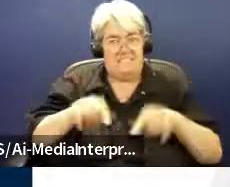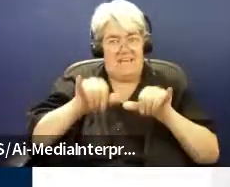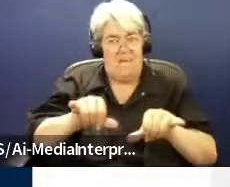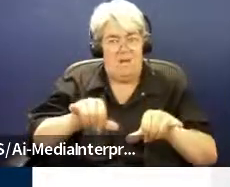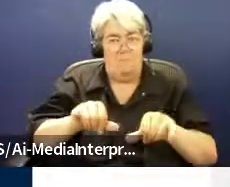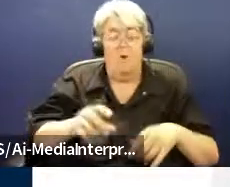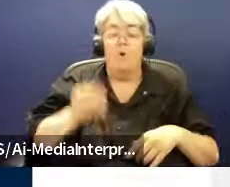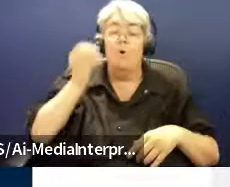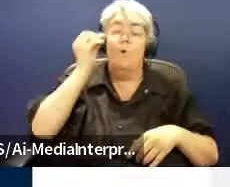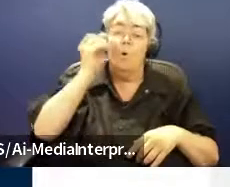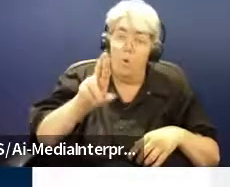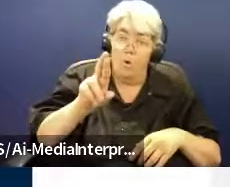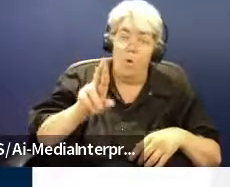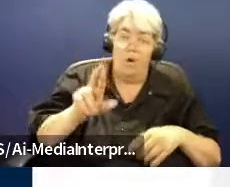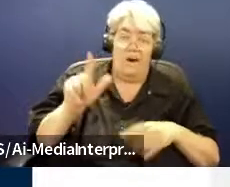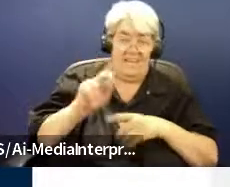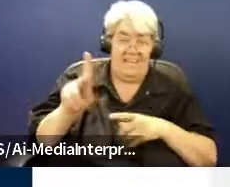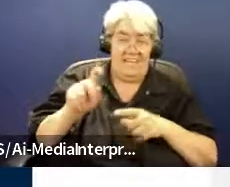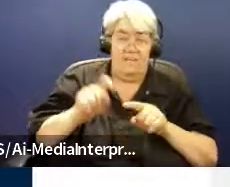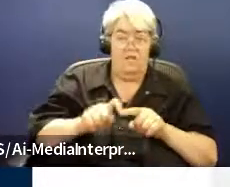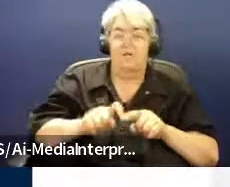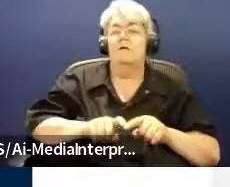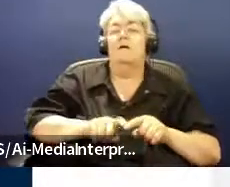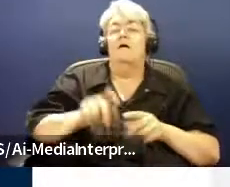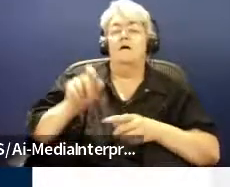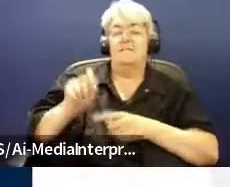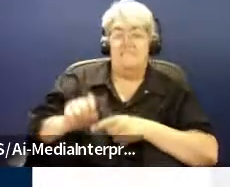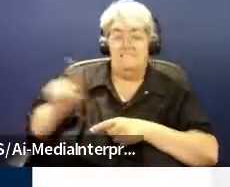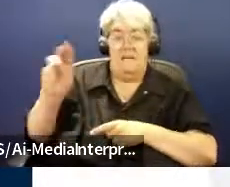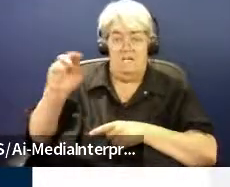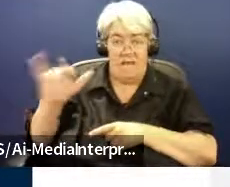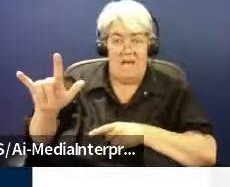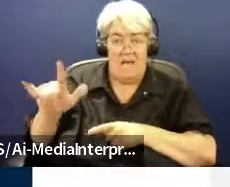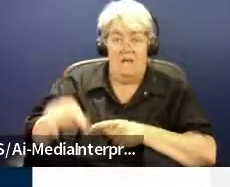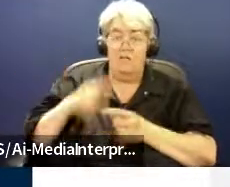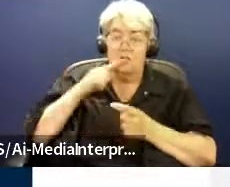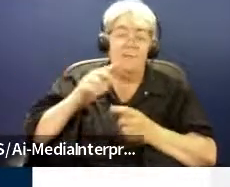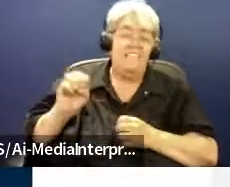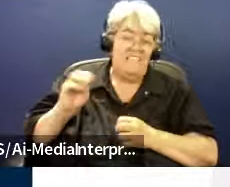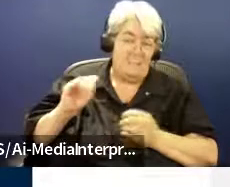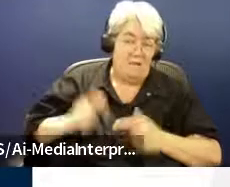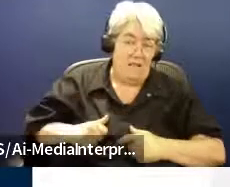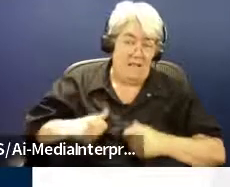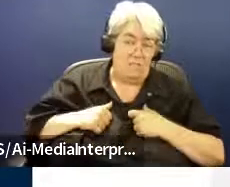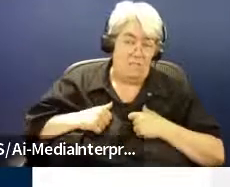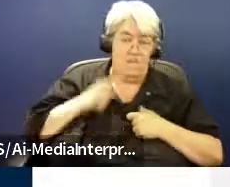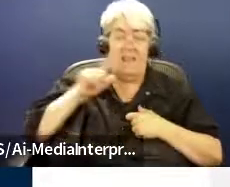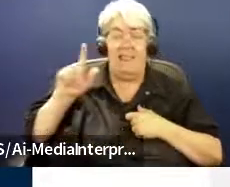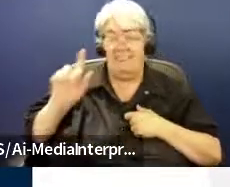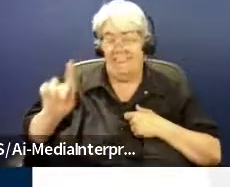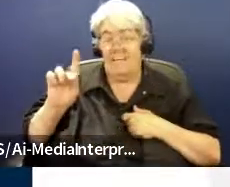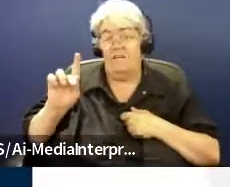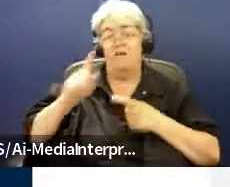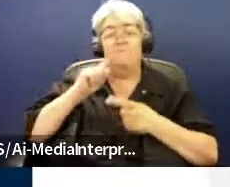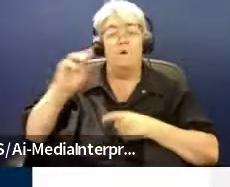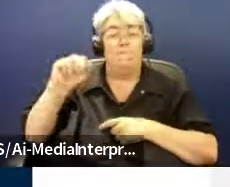but JAWS and other screen readers will tell you if it is the same page length, meaning that it will jump focus to a